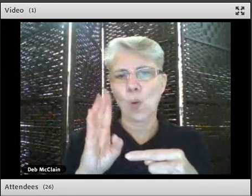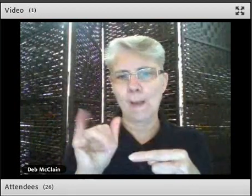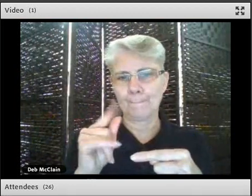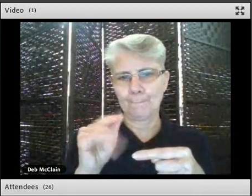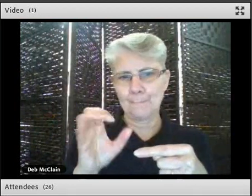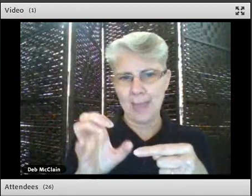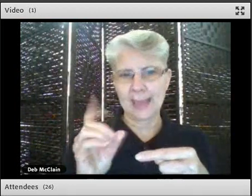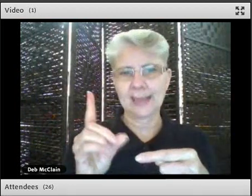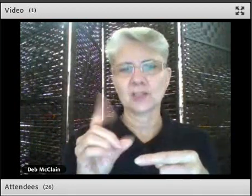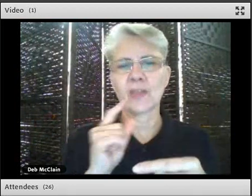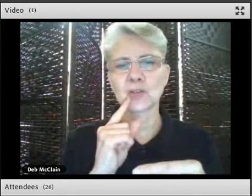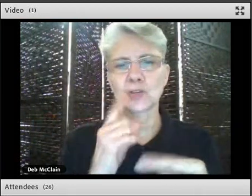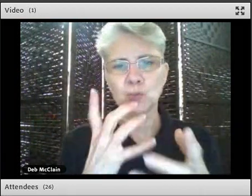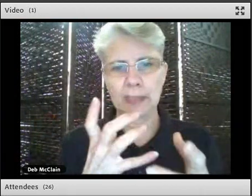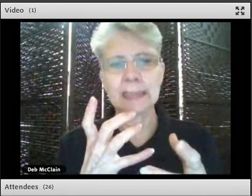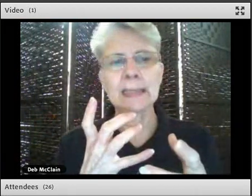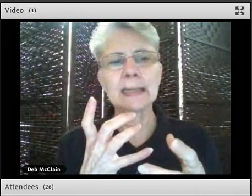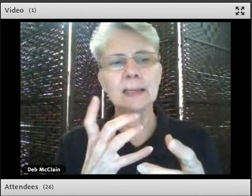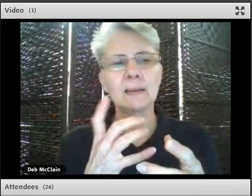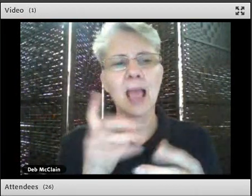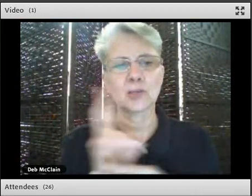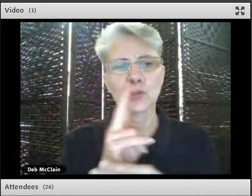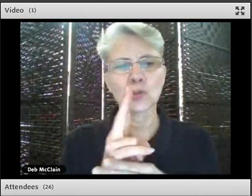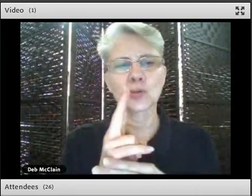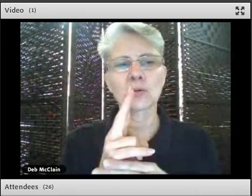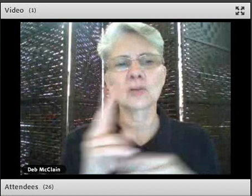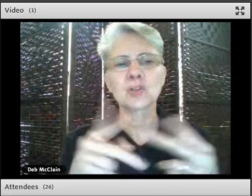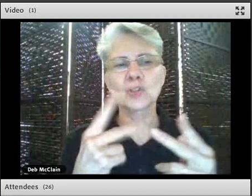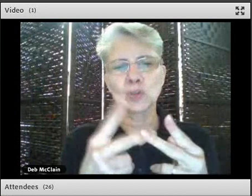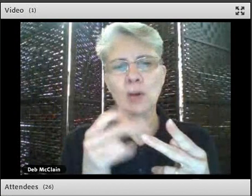you would want to prefer the affixed label to that.